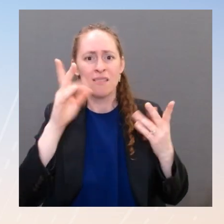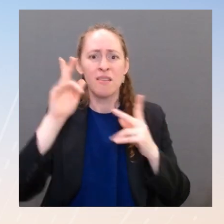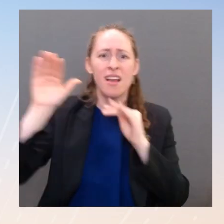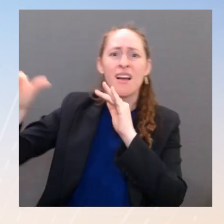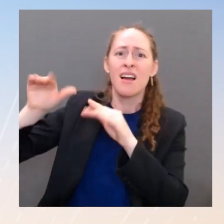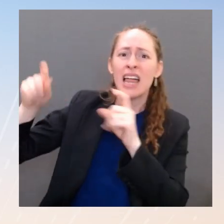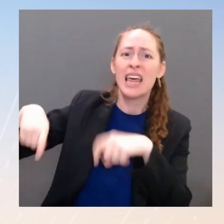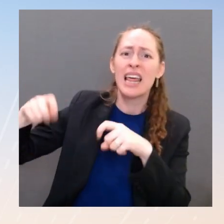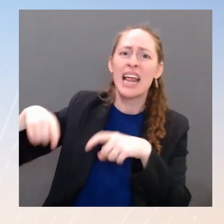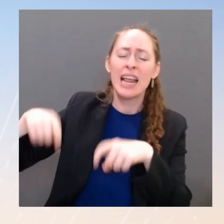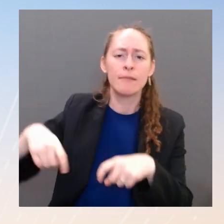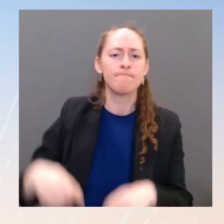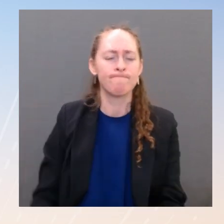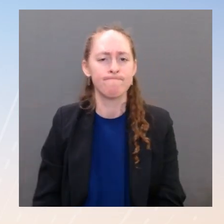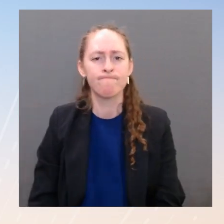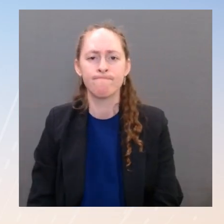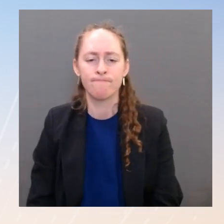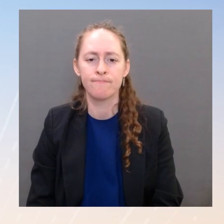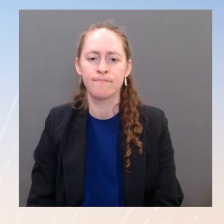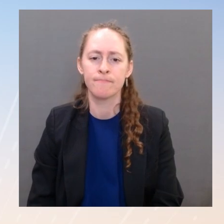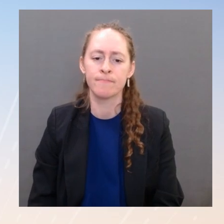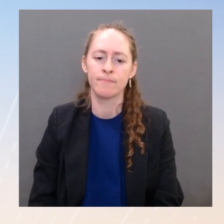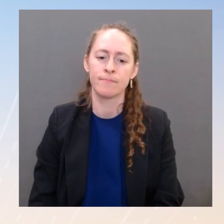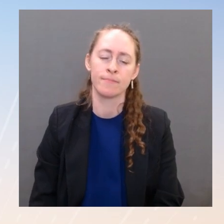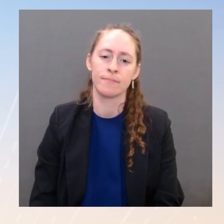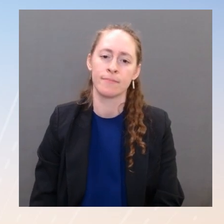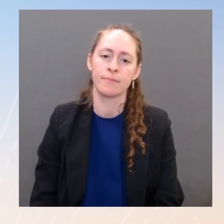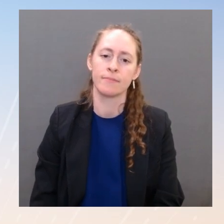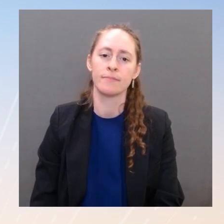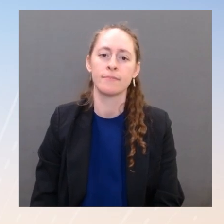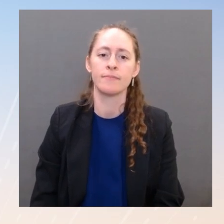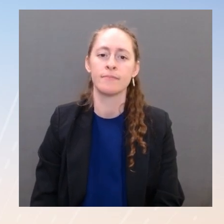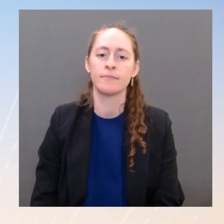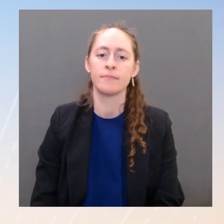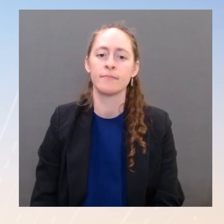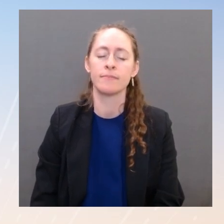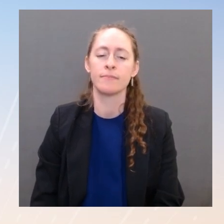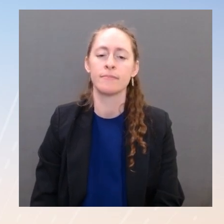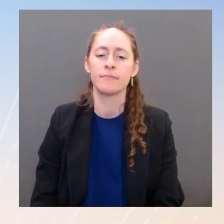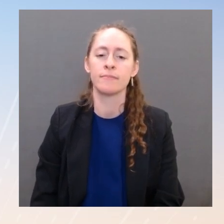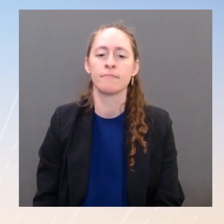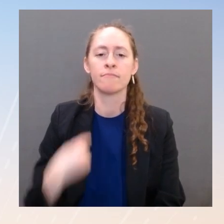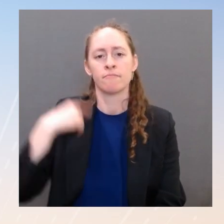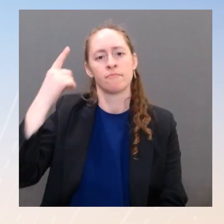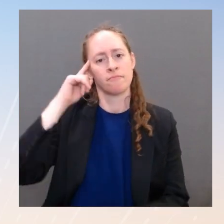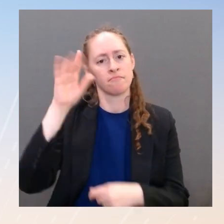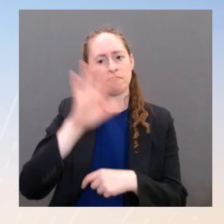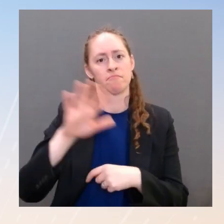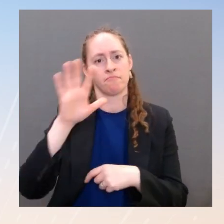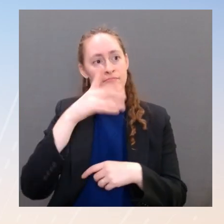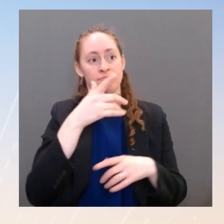it's positive that 100 civilians were able to depart, there's clearly more work that needs to be done. We continue to call for it, to press for it.